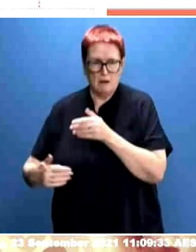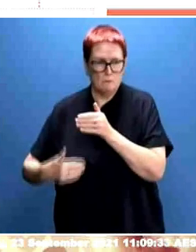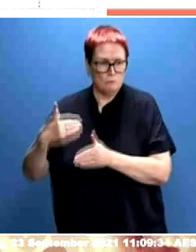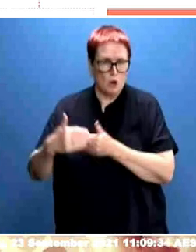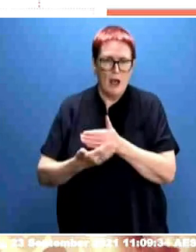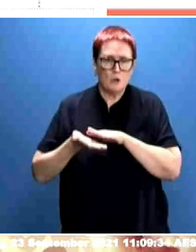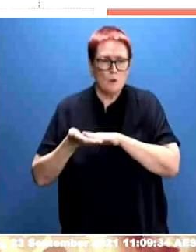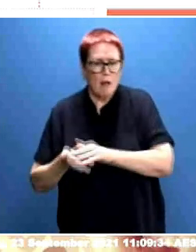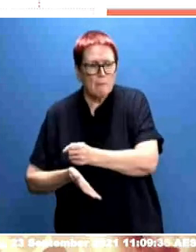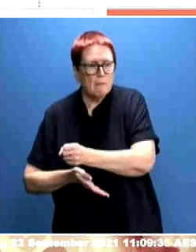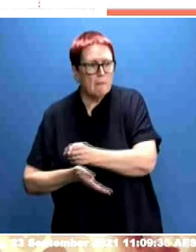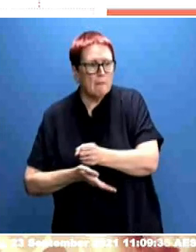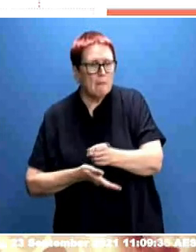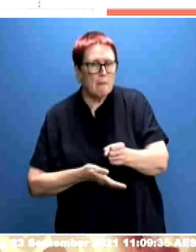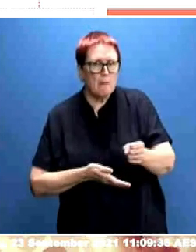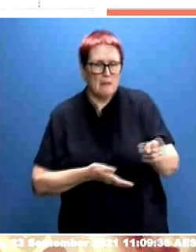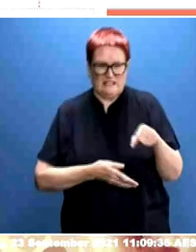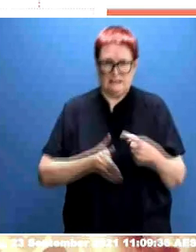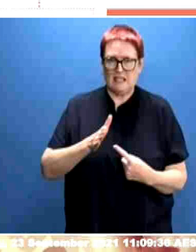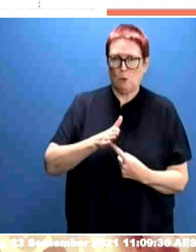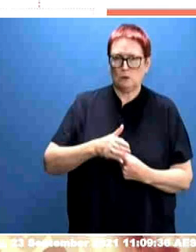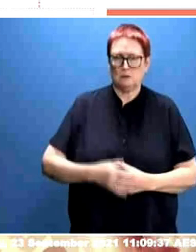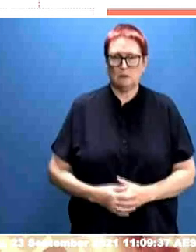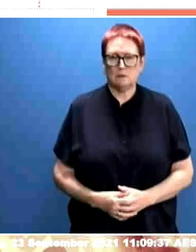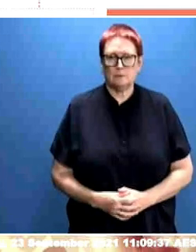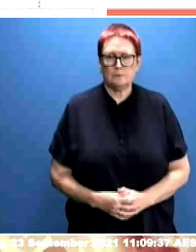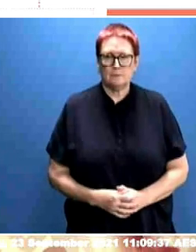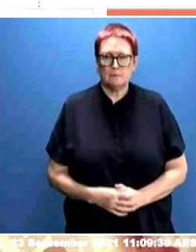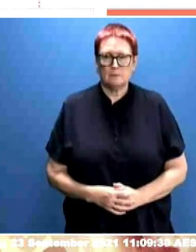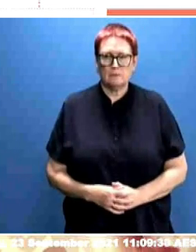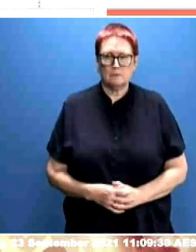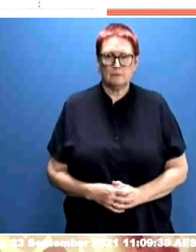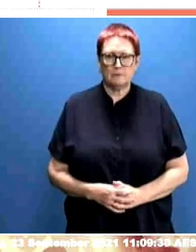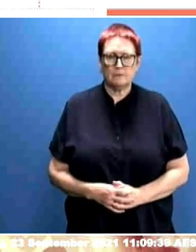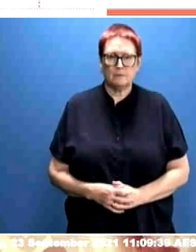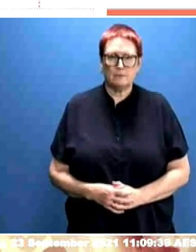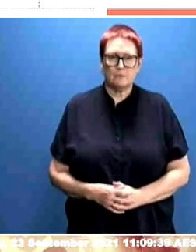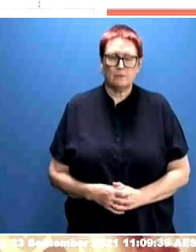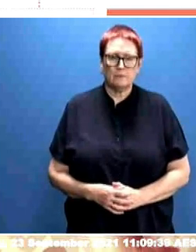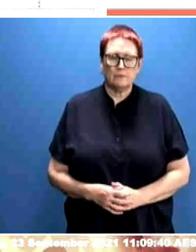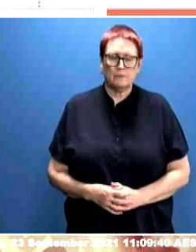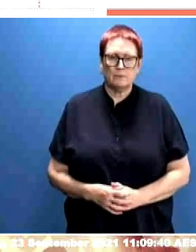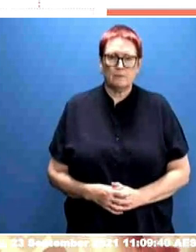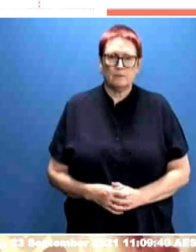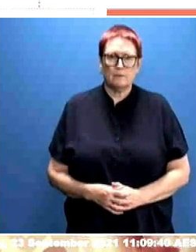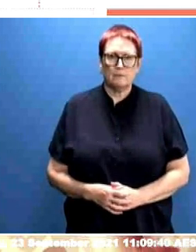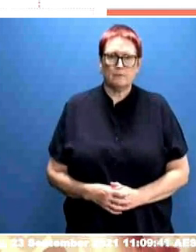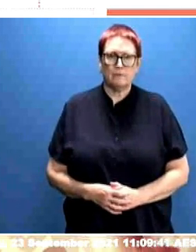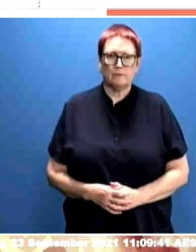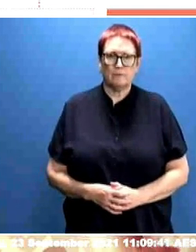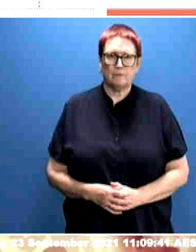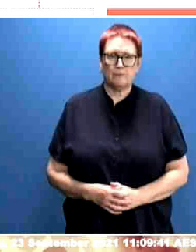You're talking here about, in part, when the child leaves Kath French,